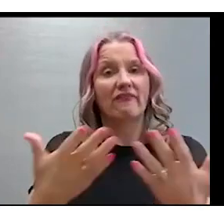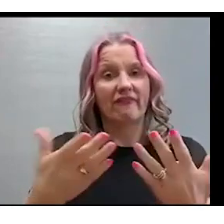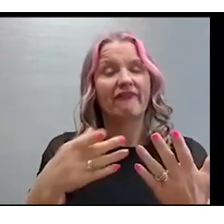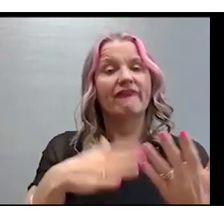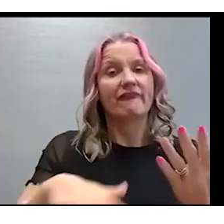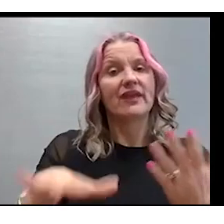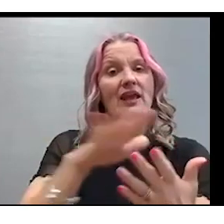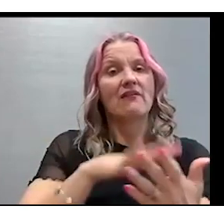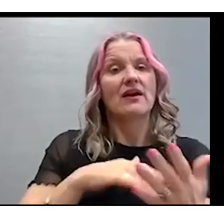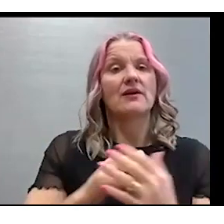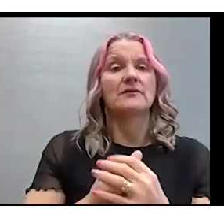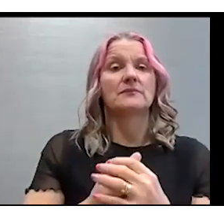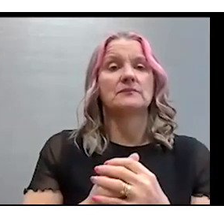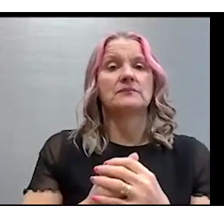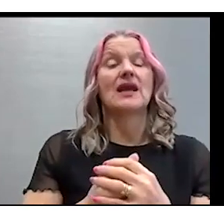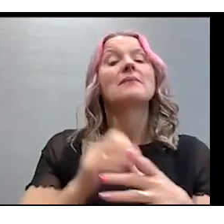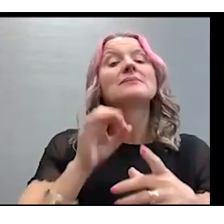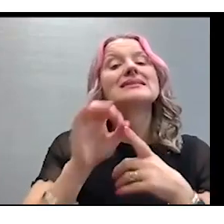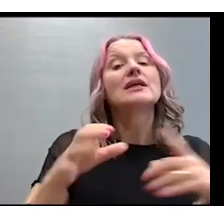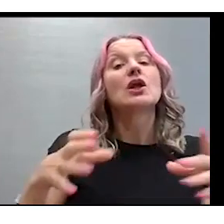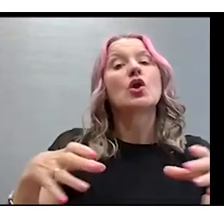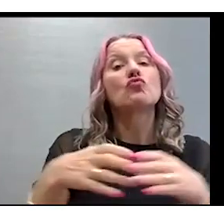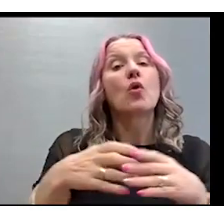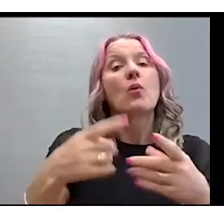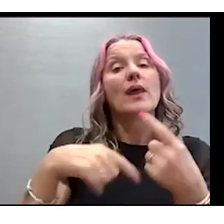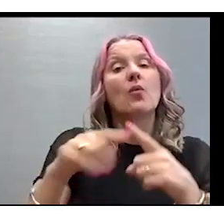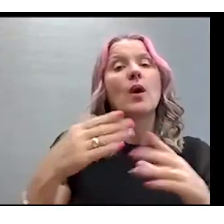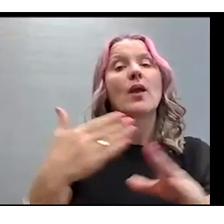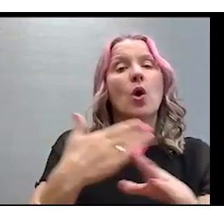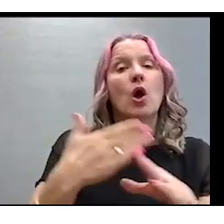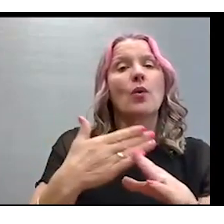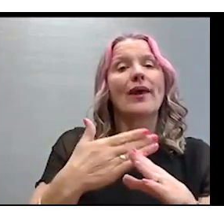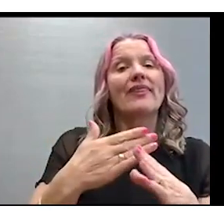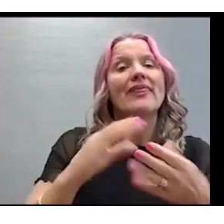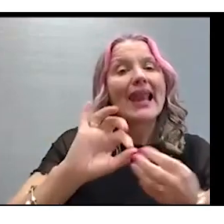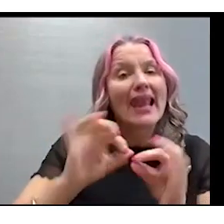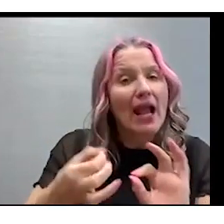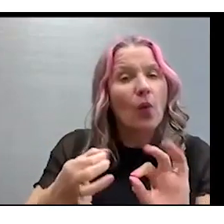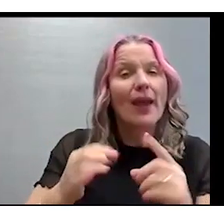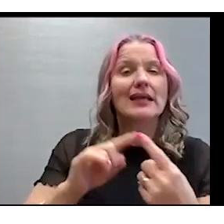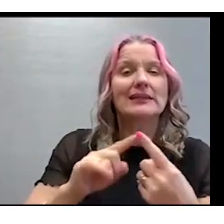and the particular group that we work with are linguist people who work in ethics.